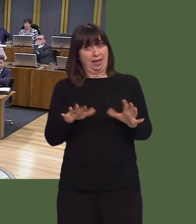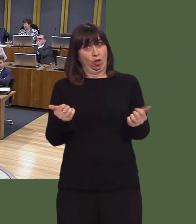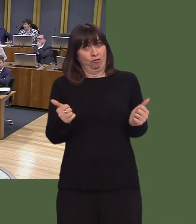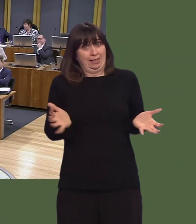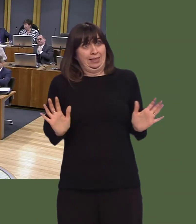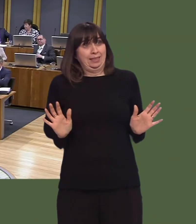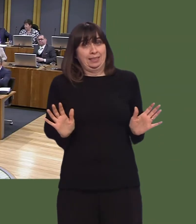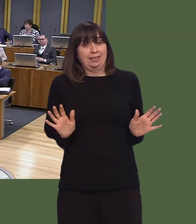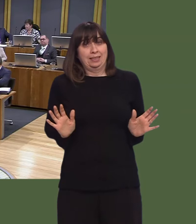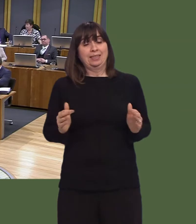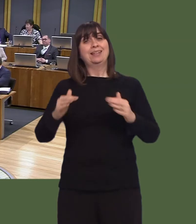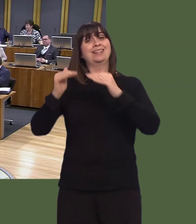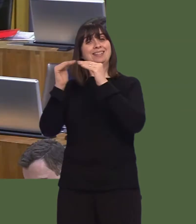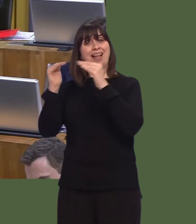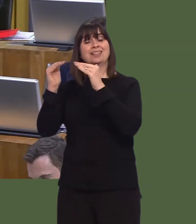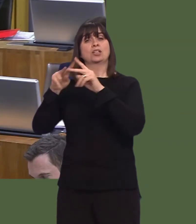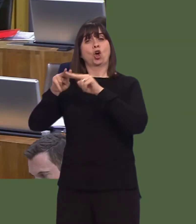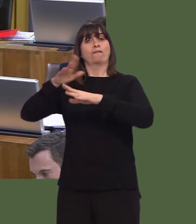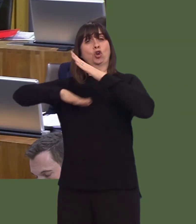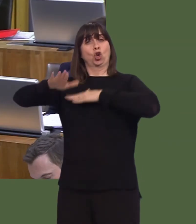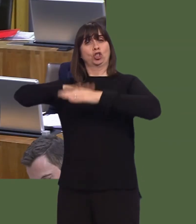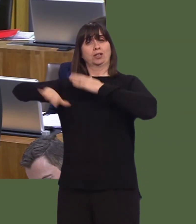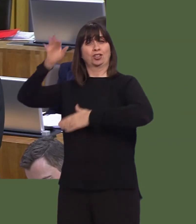The Standards of Conduct Committee has done that, and it has also said, of course, that